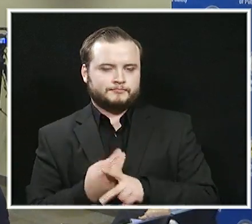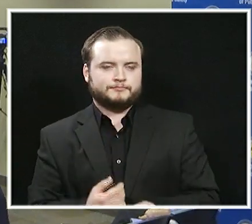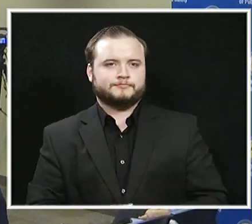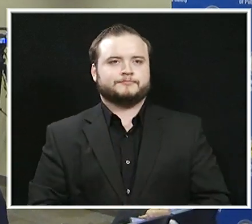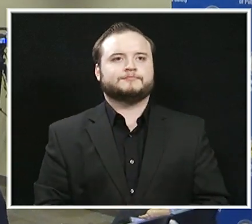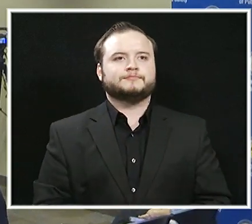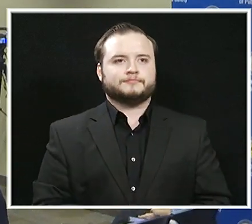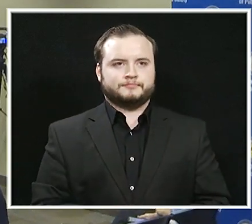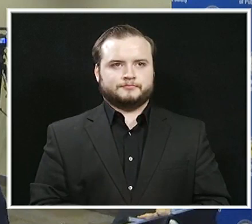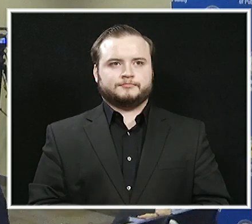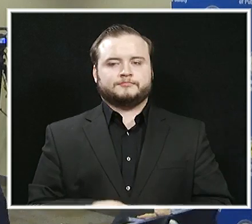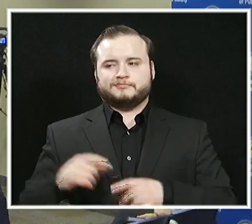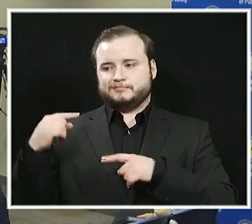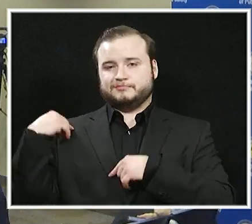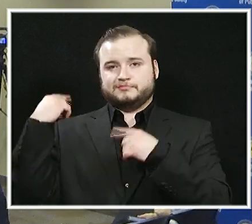[ off mic ]